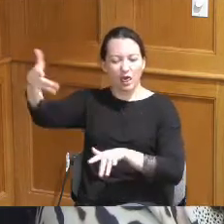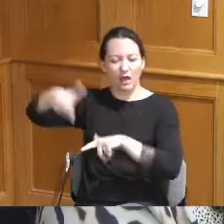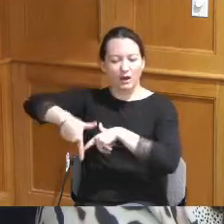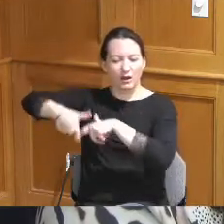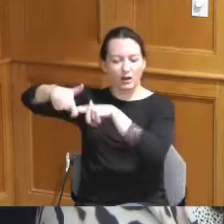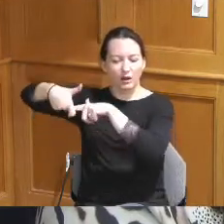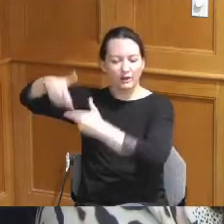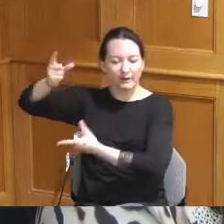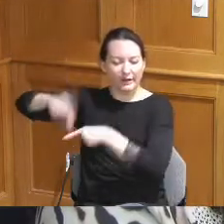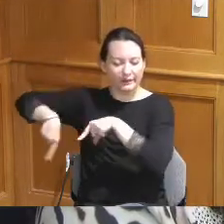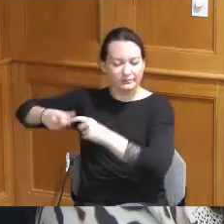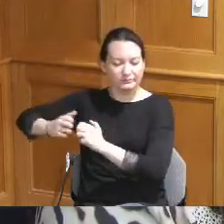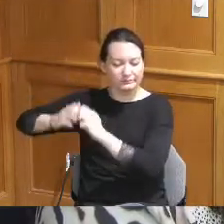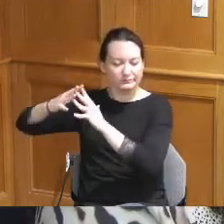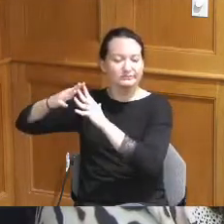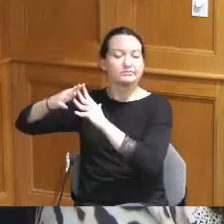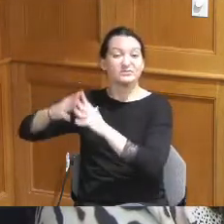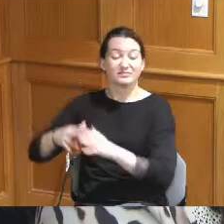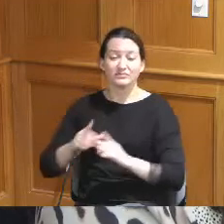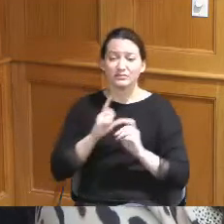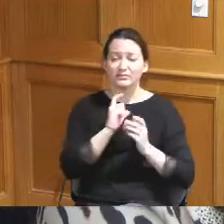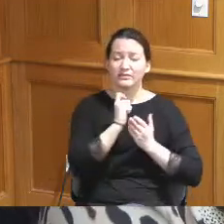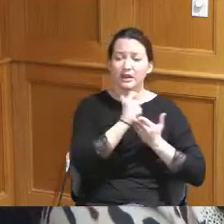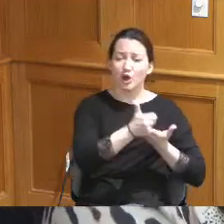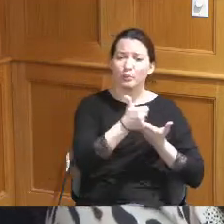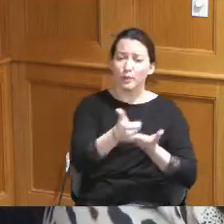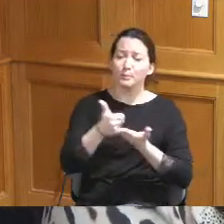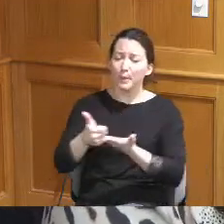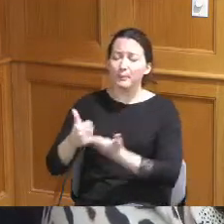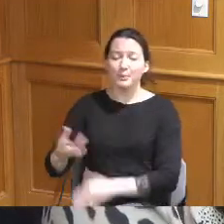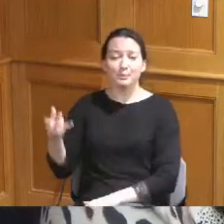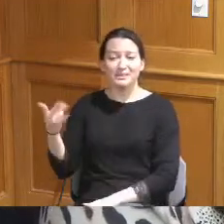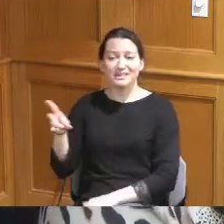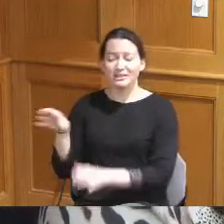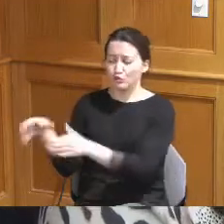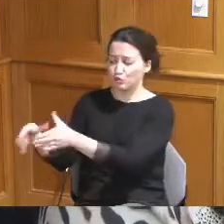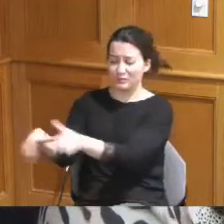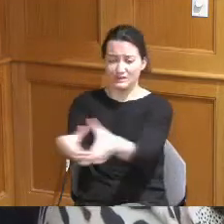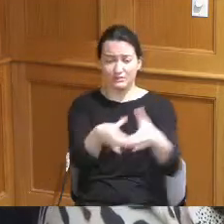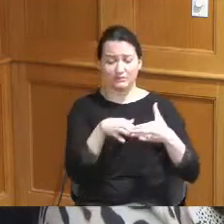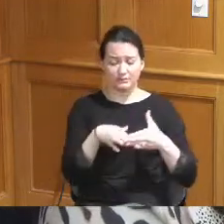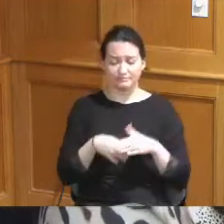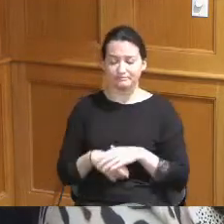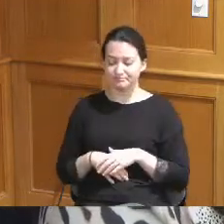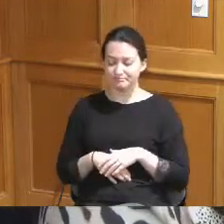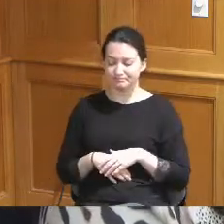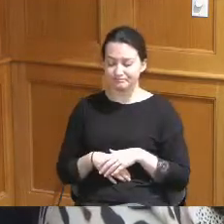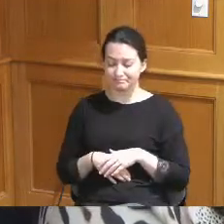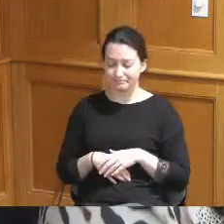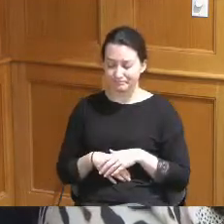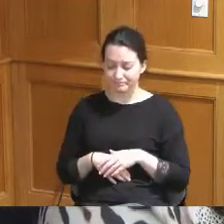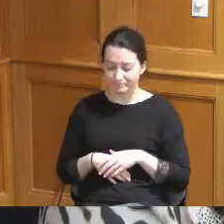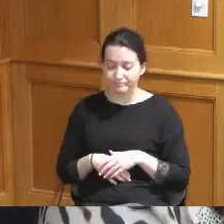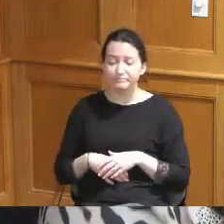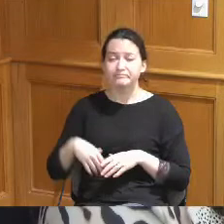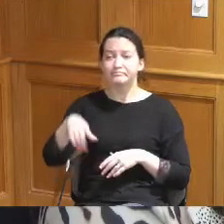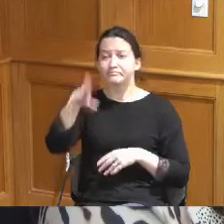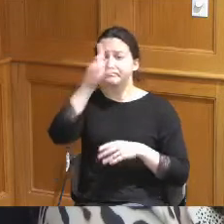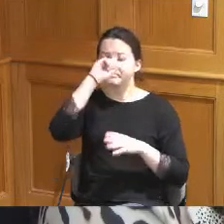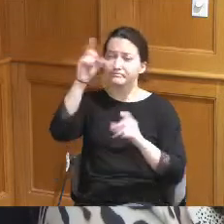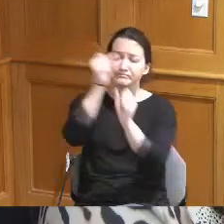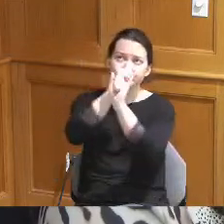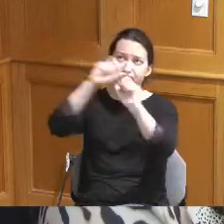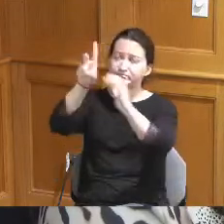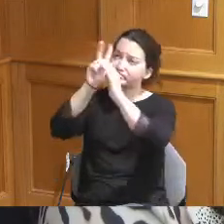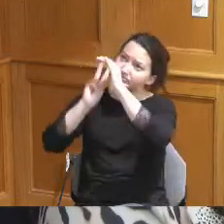we were able to help 17 groups so I want you even bigger and better and brighter things I want to